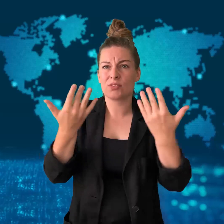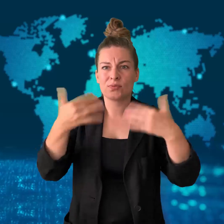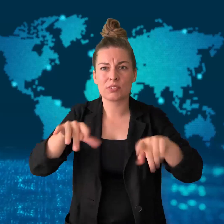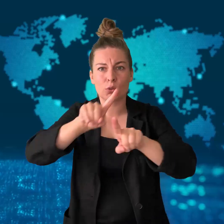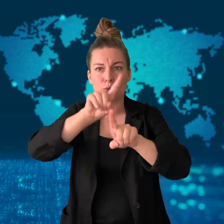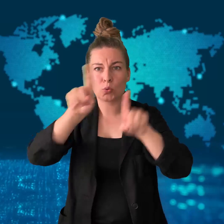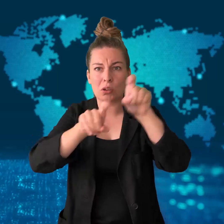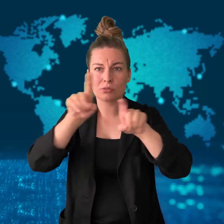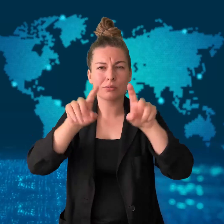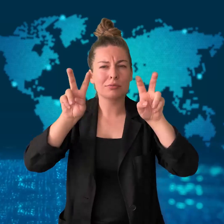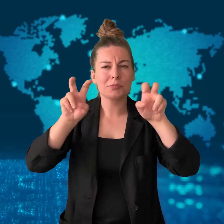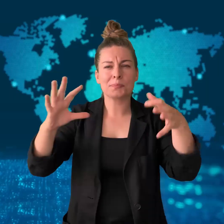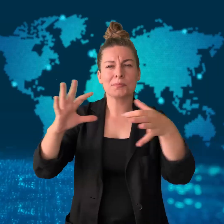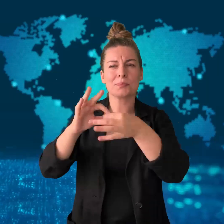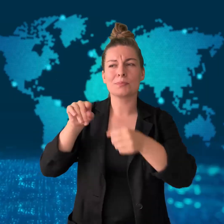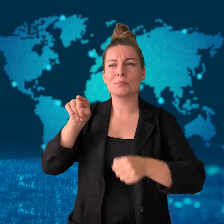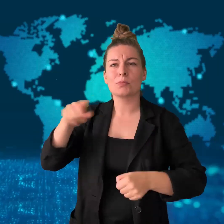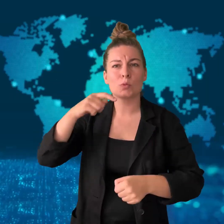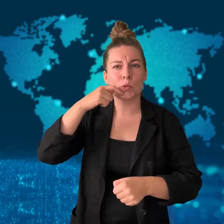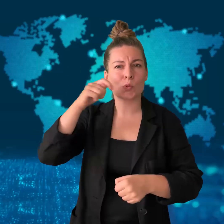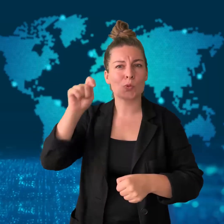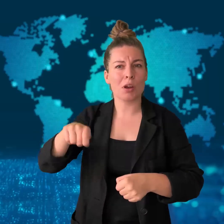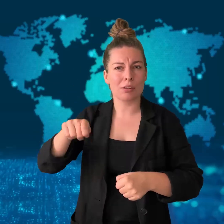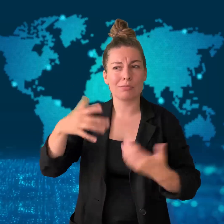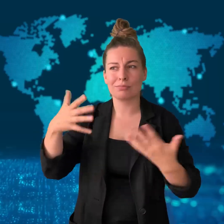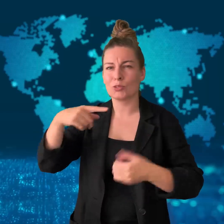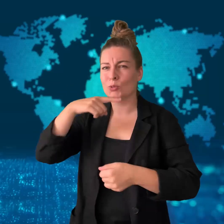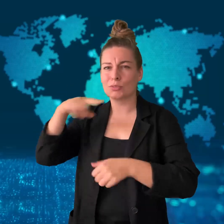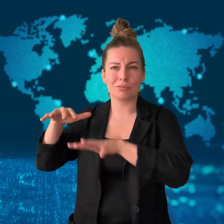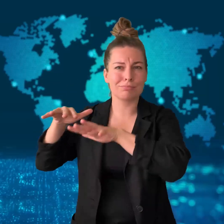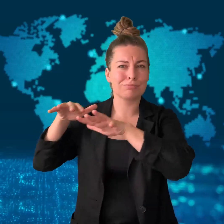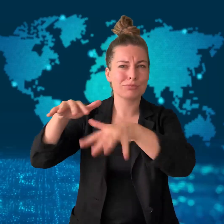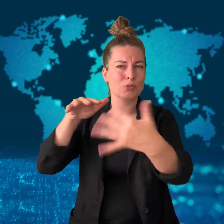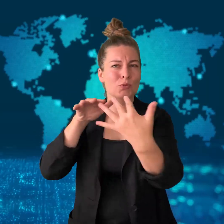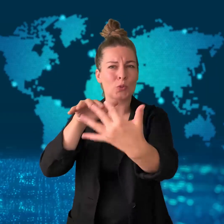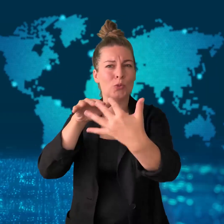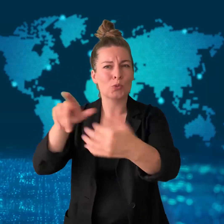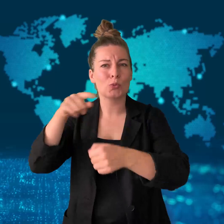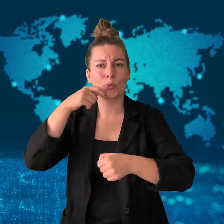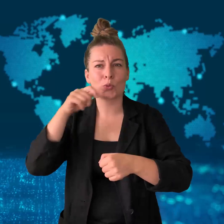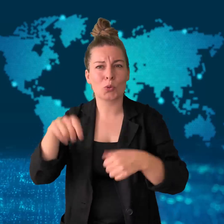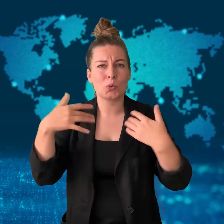a full week of meetings at the UN General Assembly that